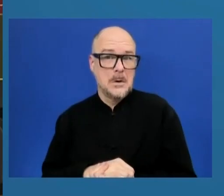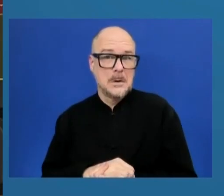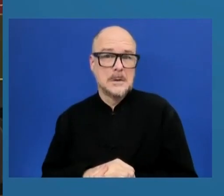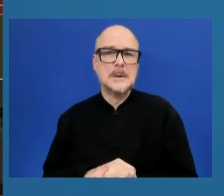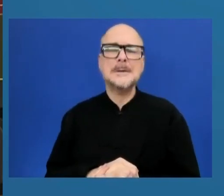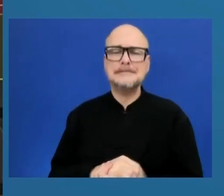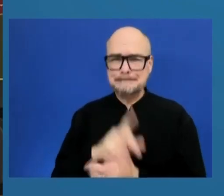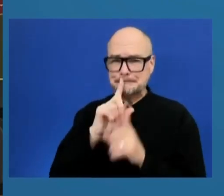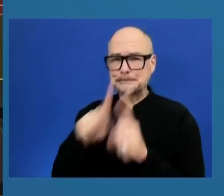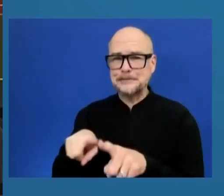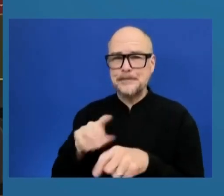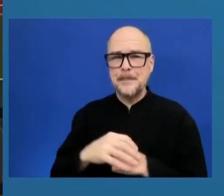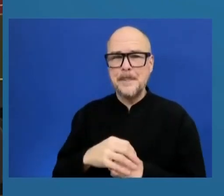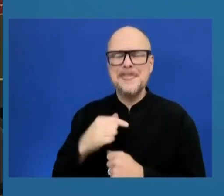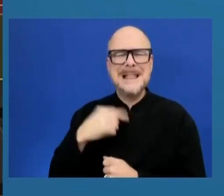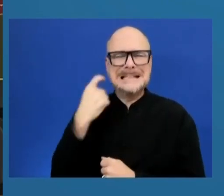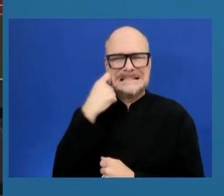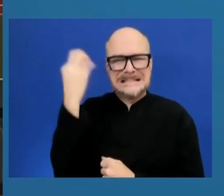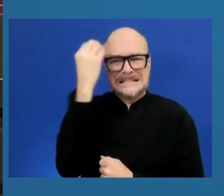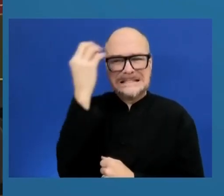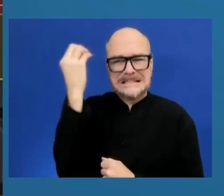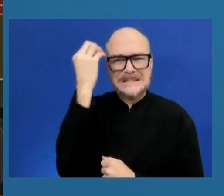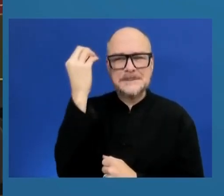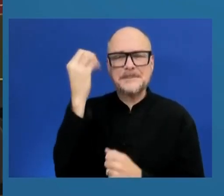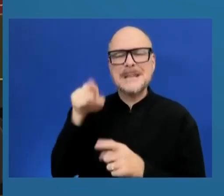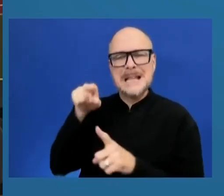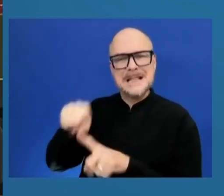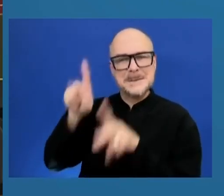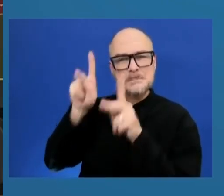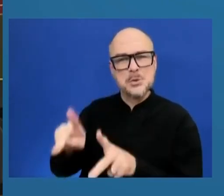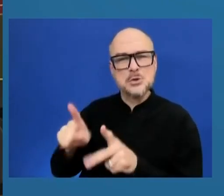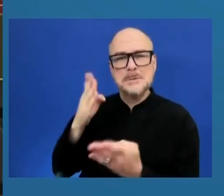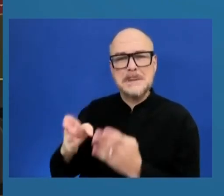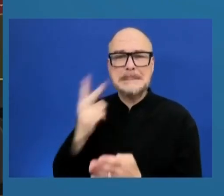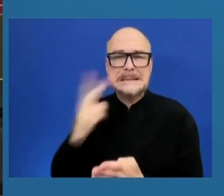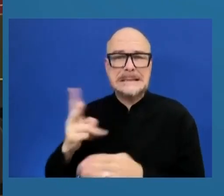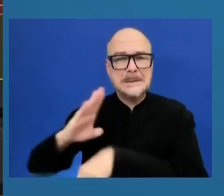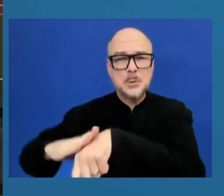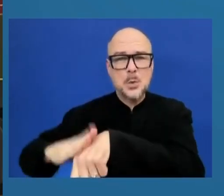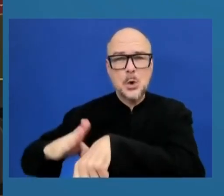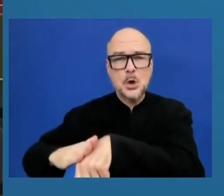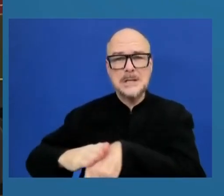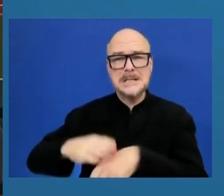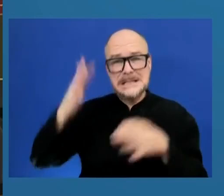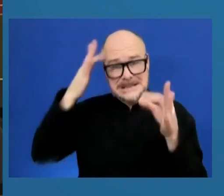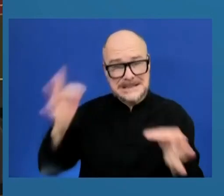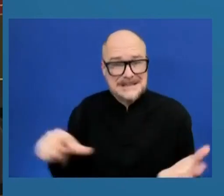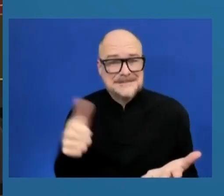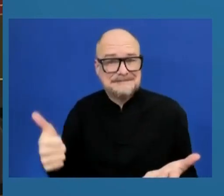Is this an individual who would have seen the warning and done something else? I don't know. It's something that I guess we'll never know. Um,